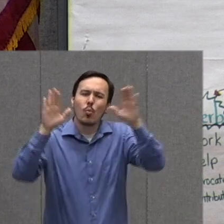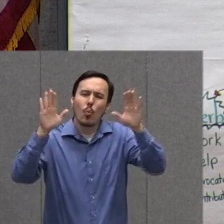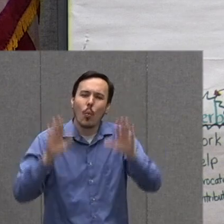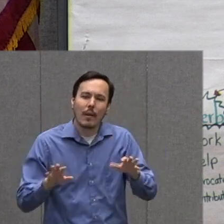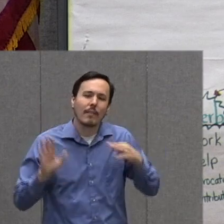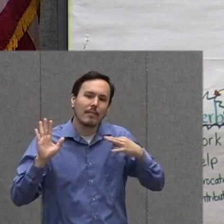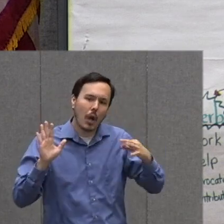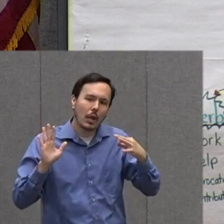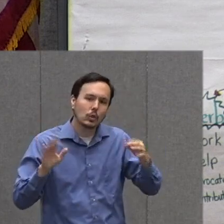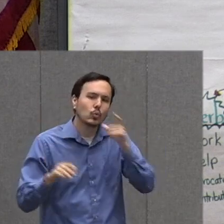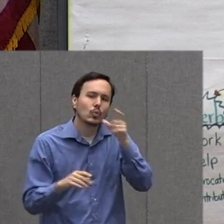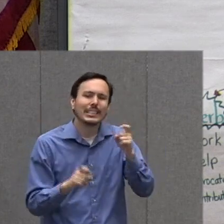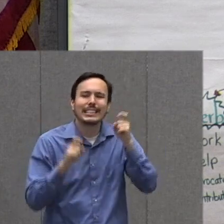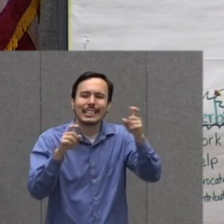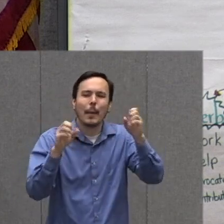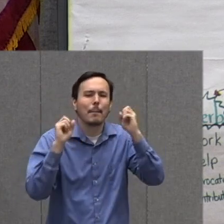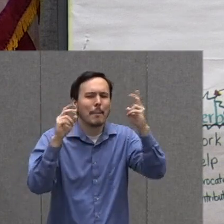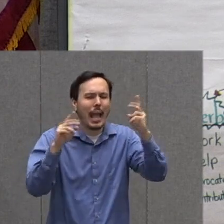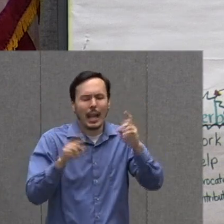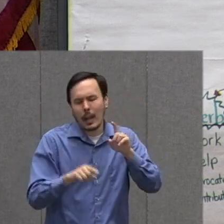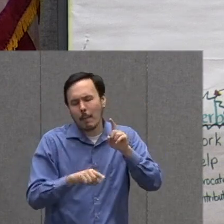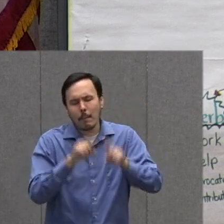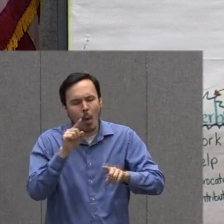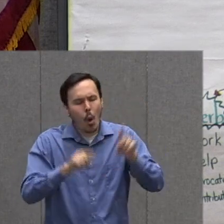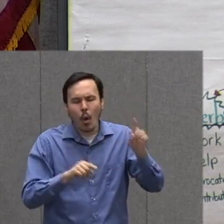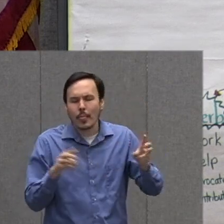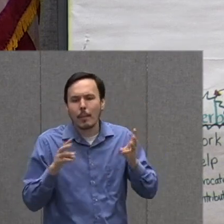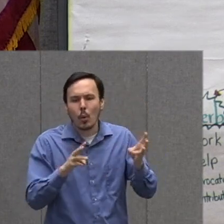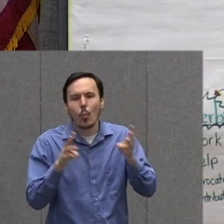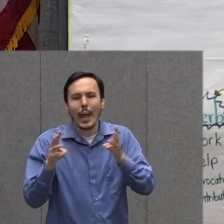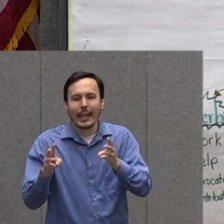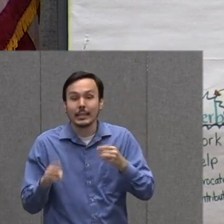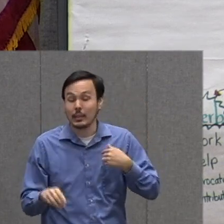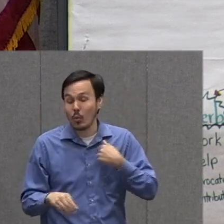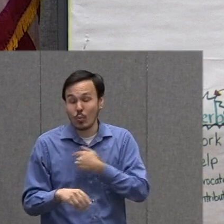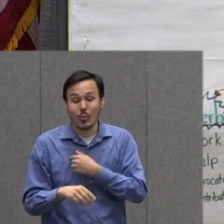They give back in the many multiple ways that we can't even imagine.